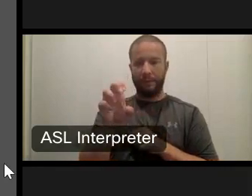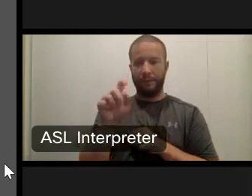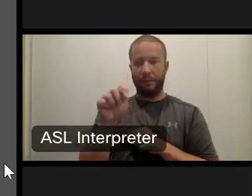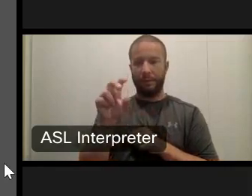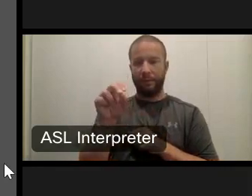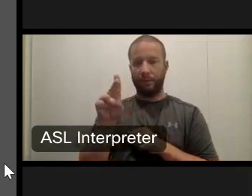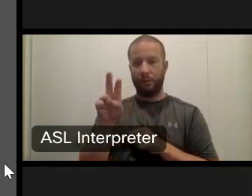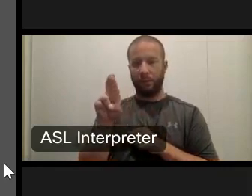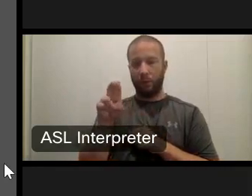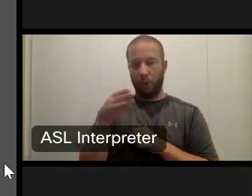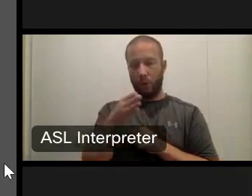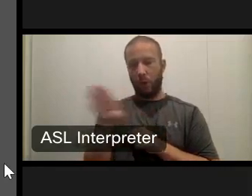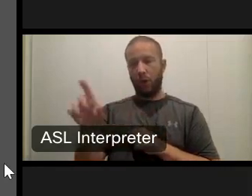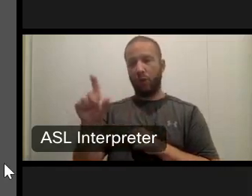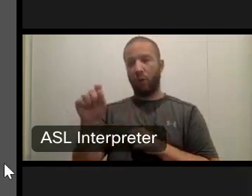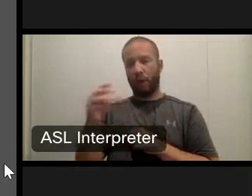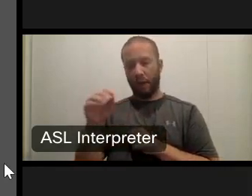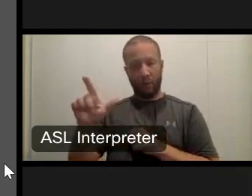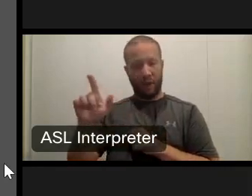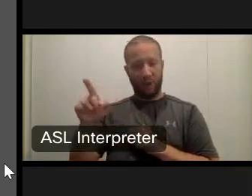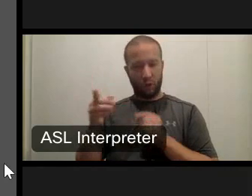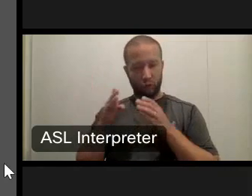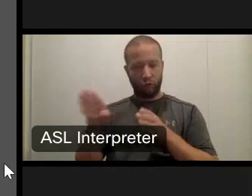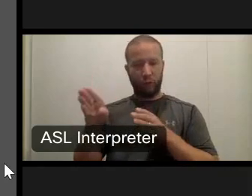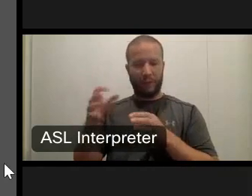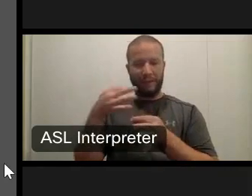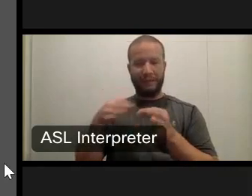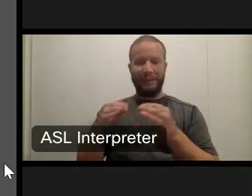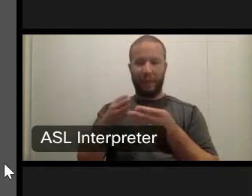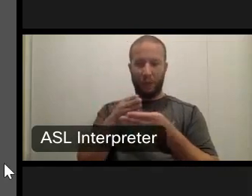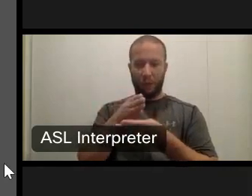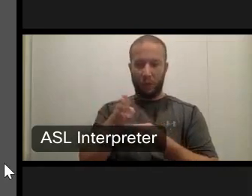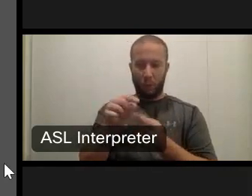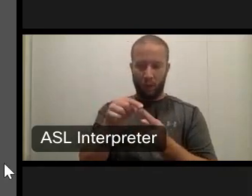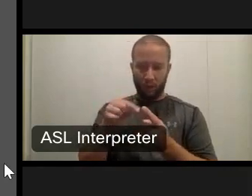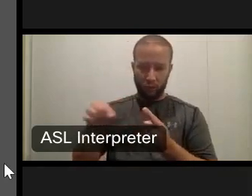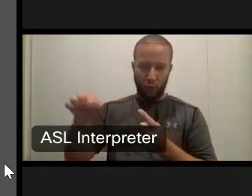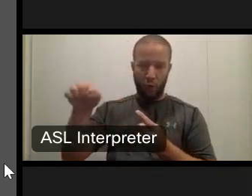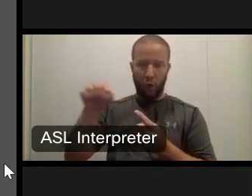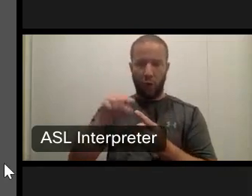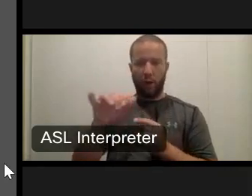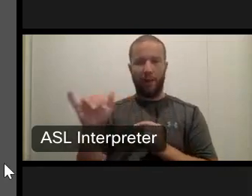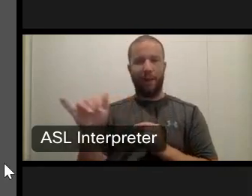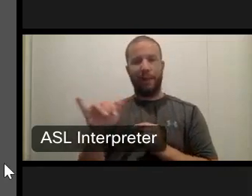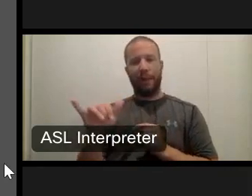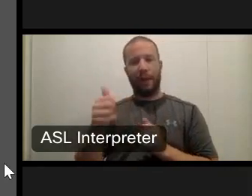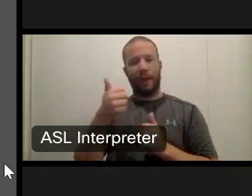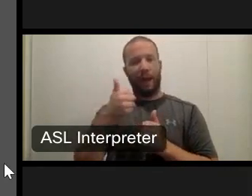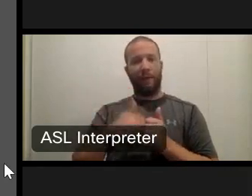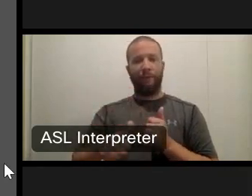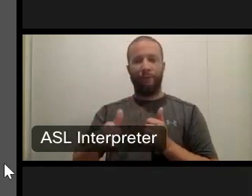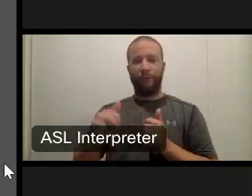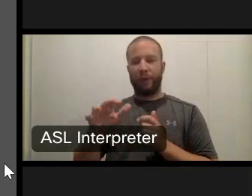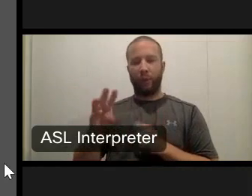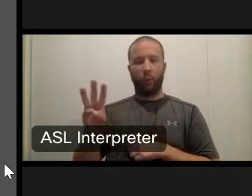21st streets instead of going through the circle itself as it does on the west side of the circle